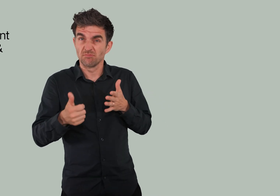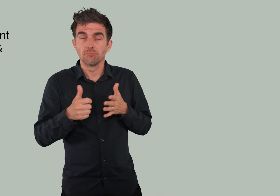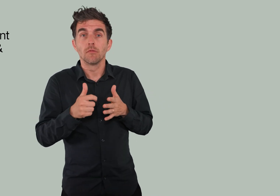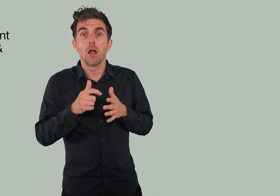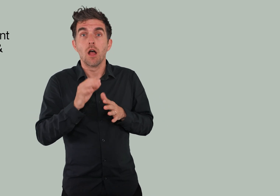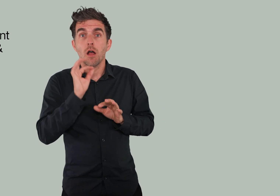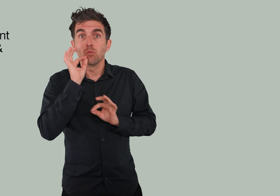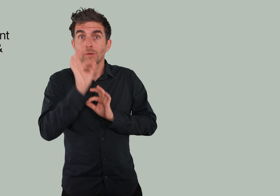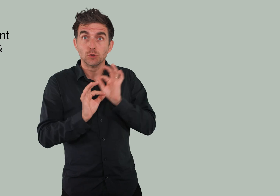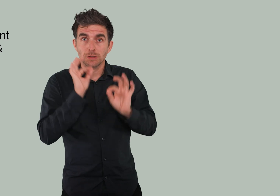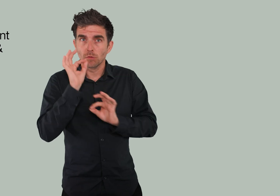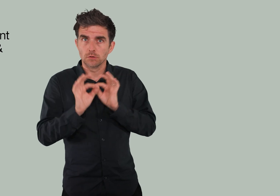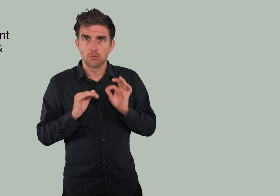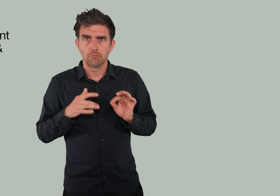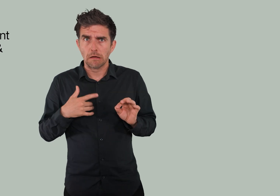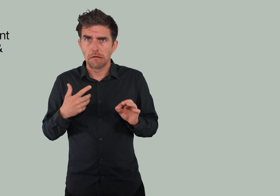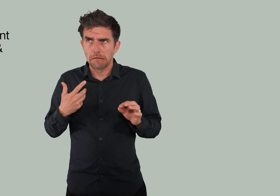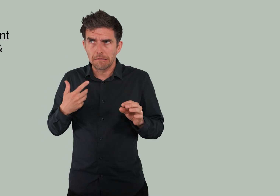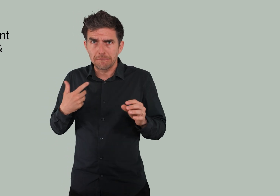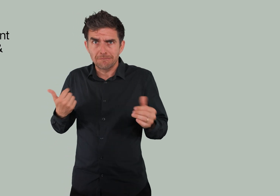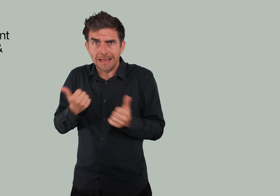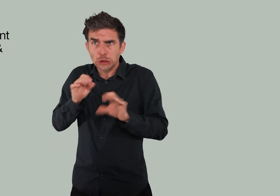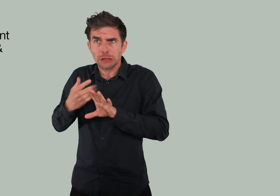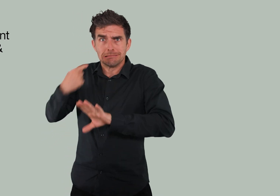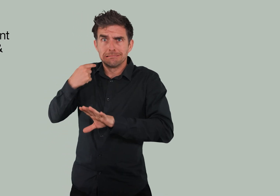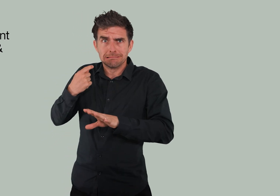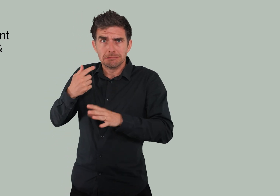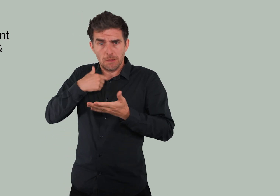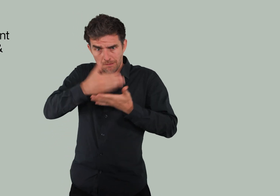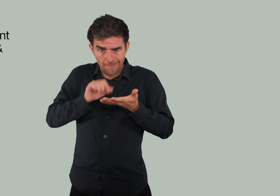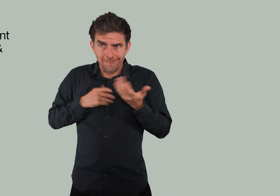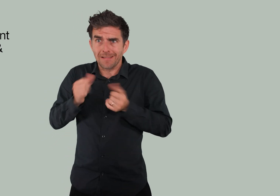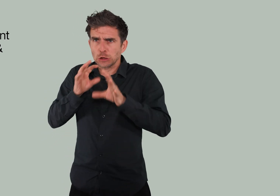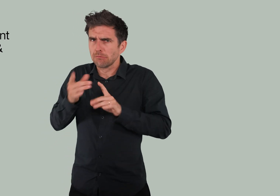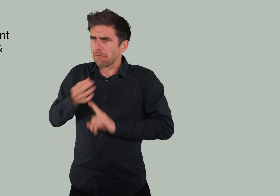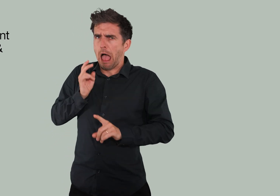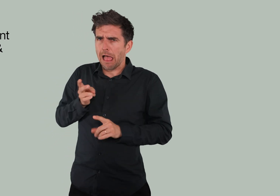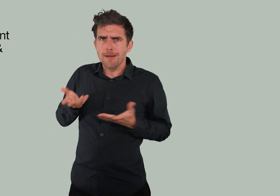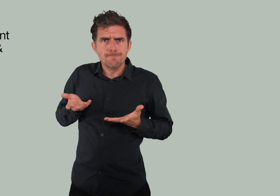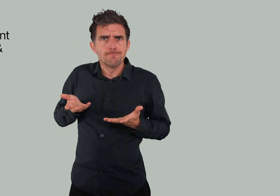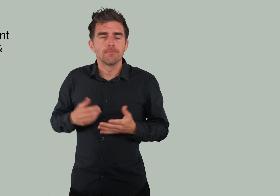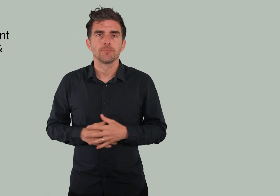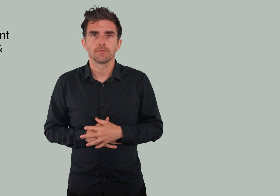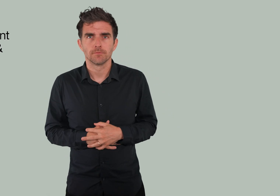repeat questions that applicants feel they have already responded to in their forms.